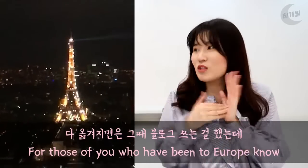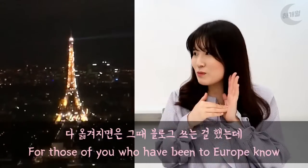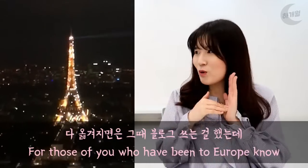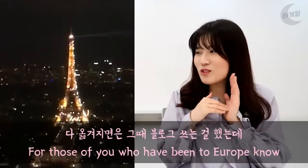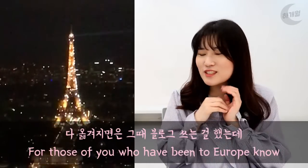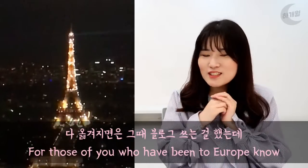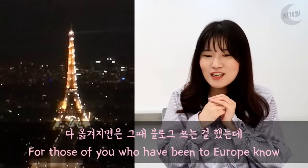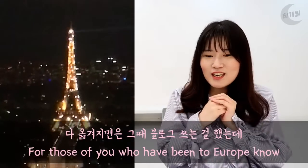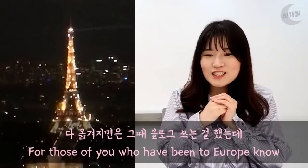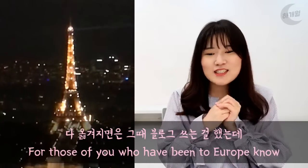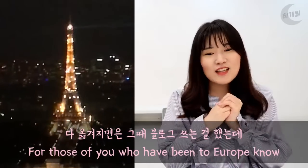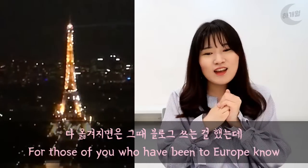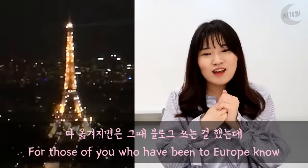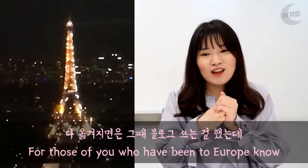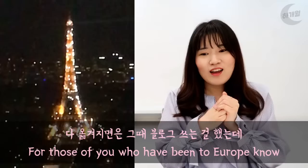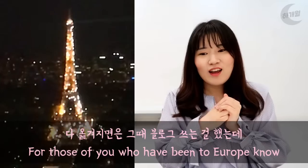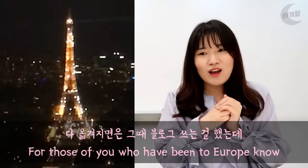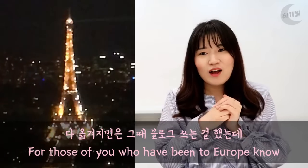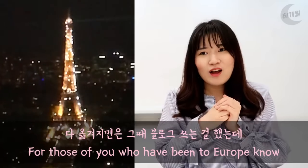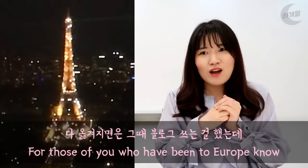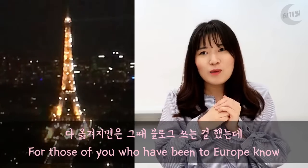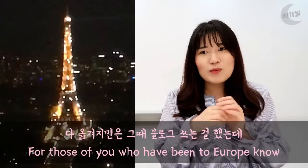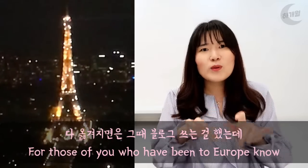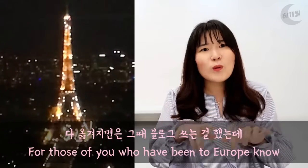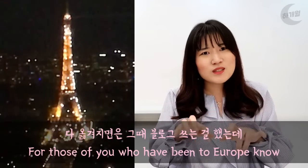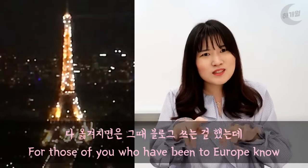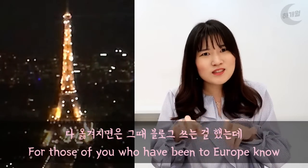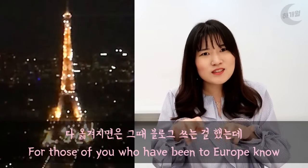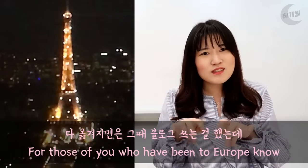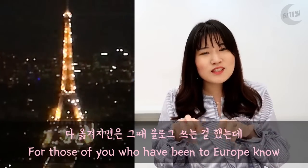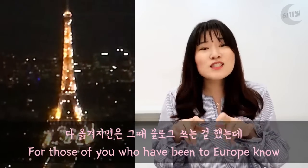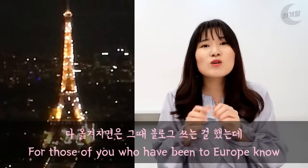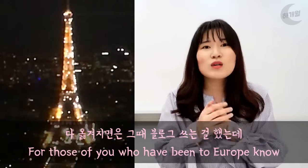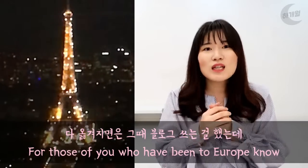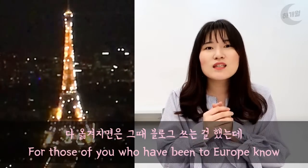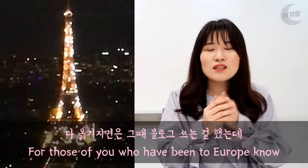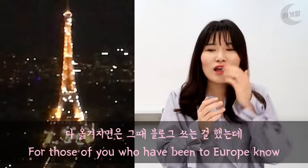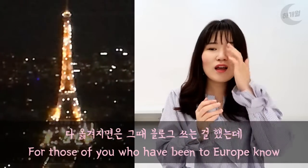For those of you who have been to Europe know